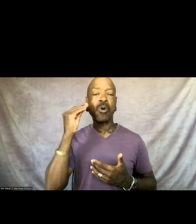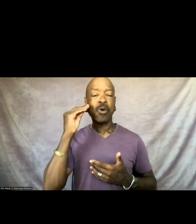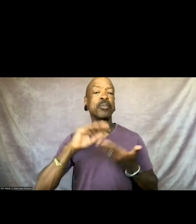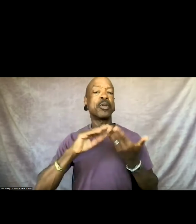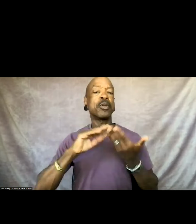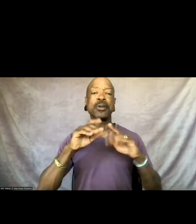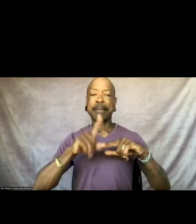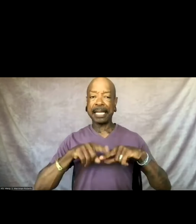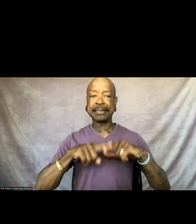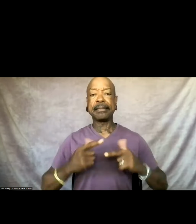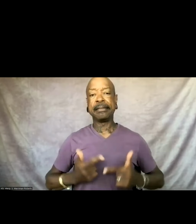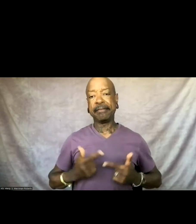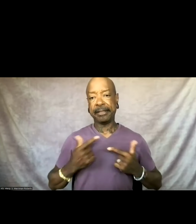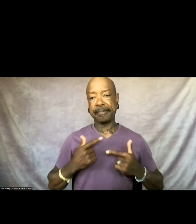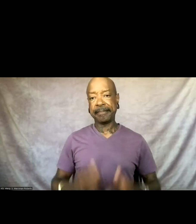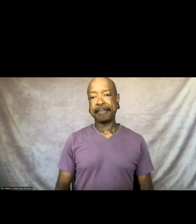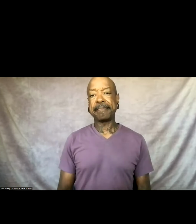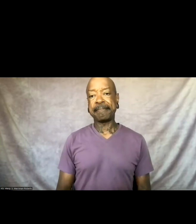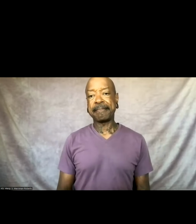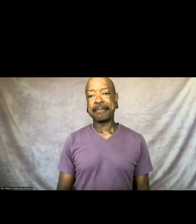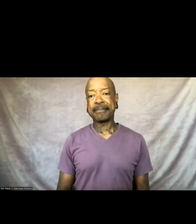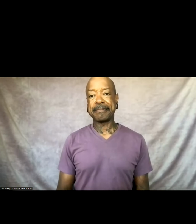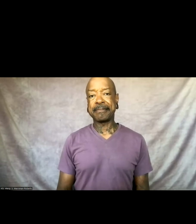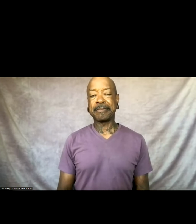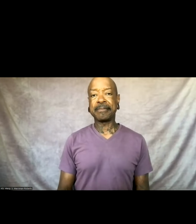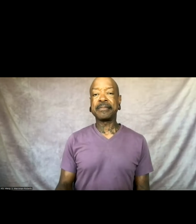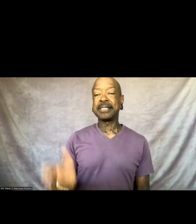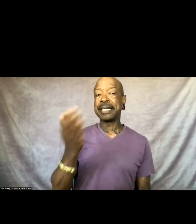about some actions that we can take and what might be next in